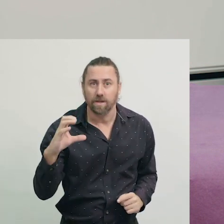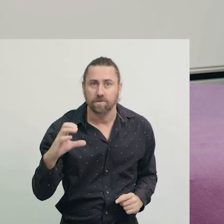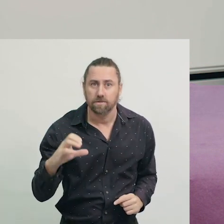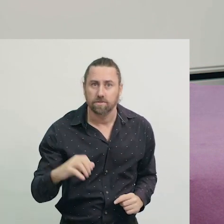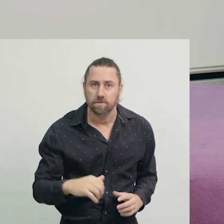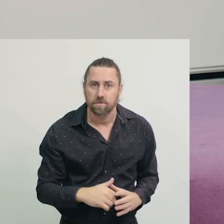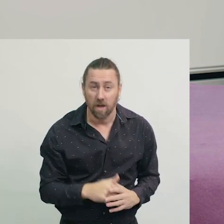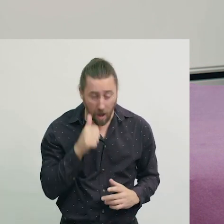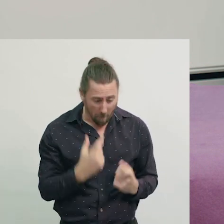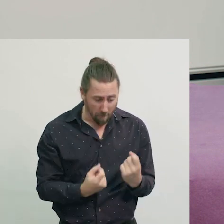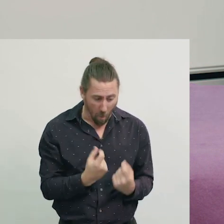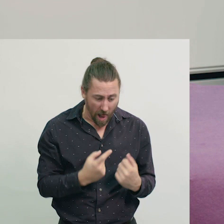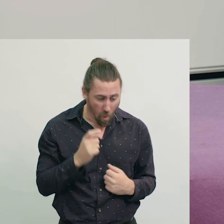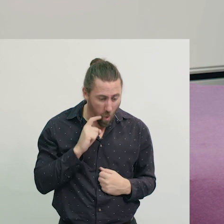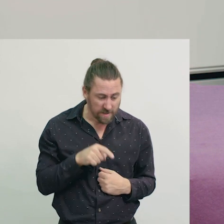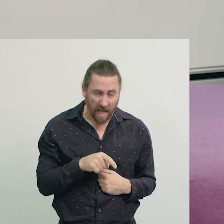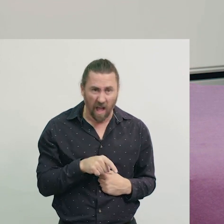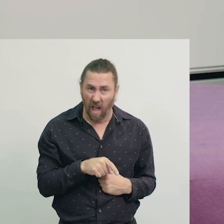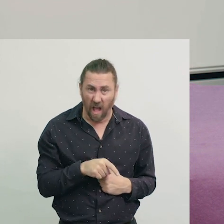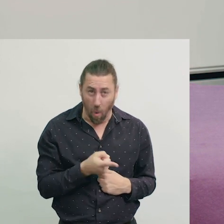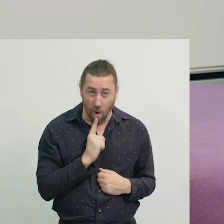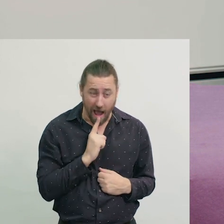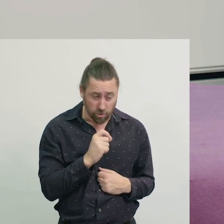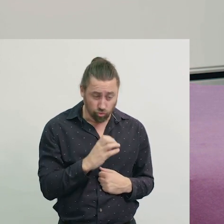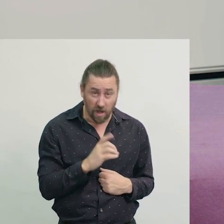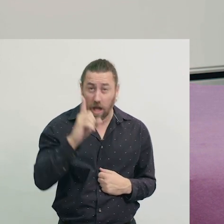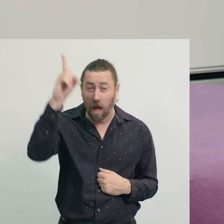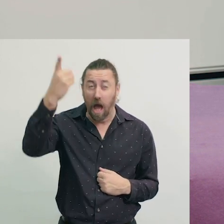That’s hotter than boiling water, which is 100 degrees Celsius.